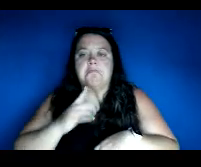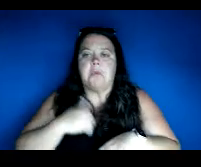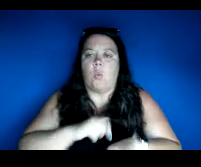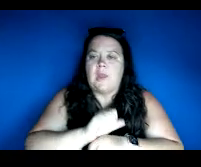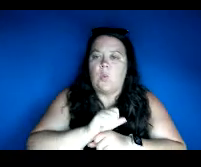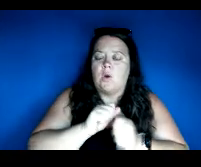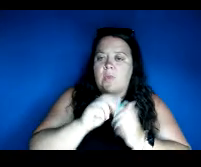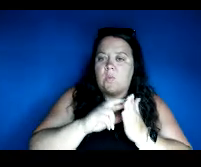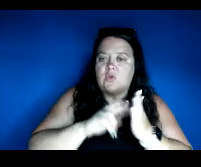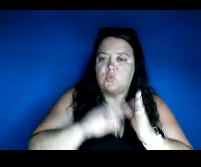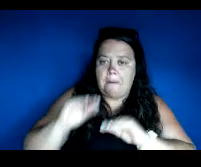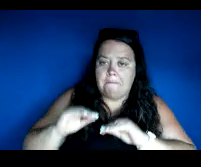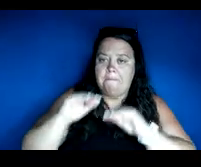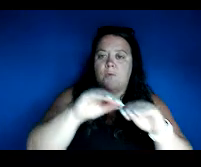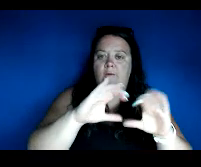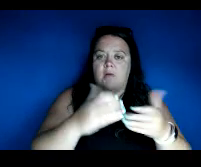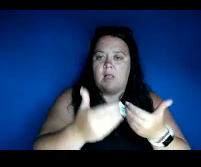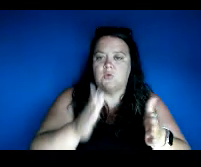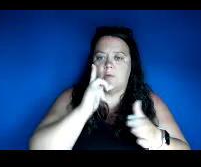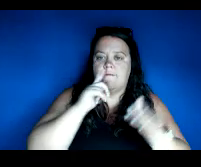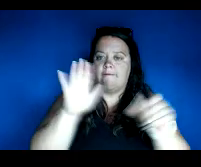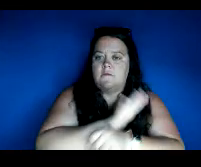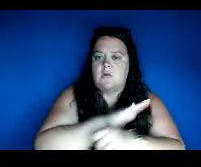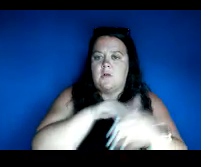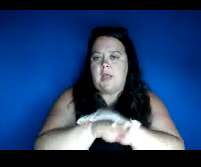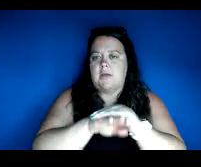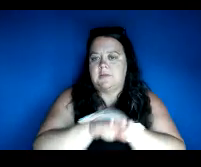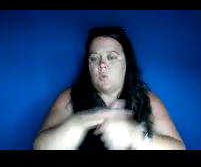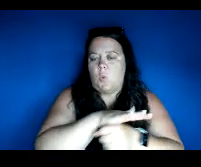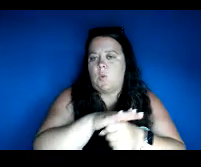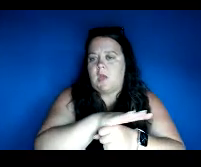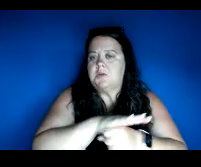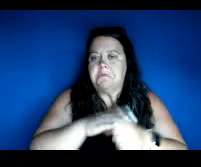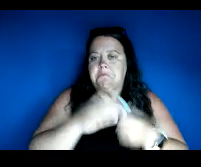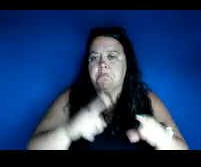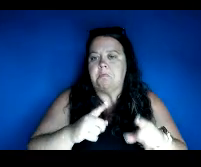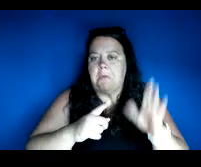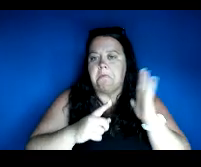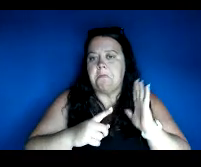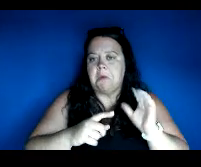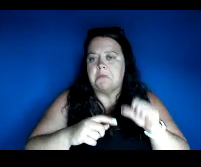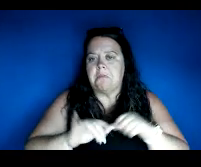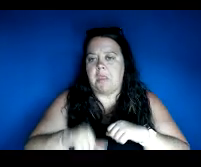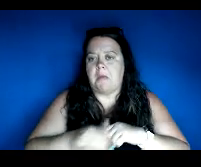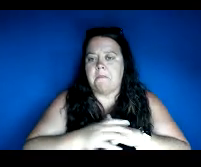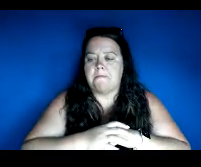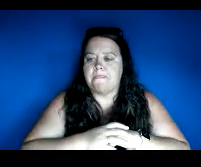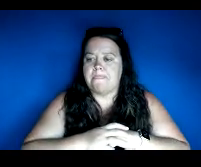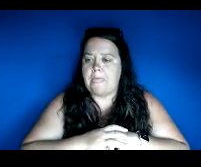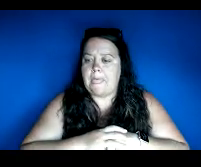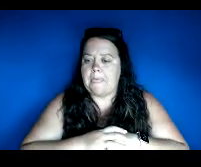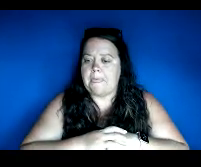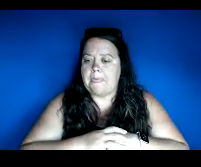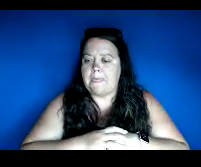to have a class removed to an accessible location, and we've done that in the past. There's a question here as well about note-taking.